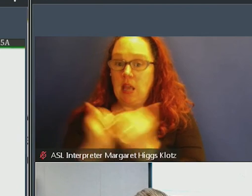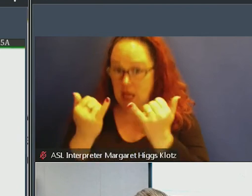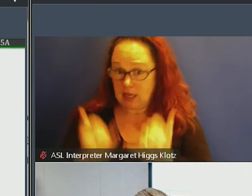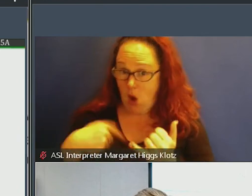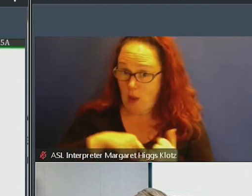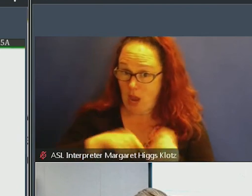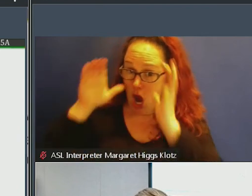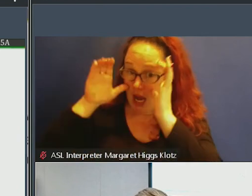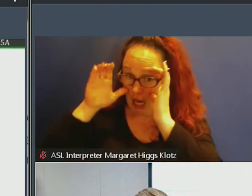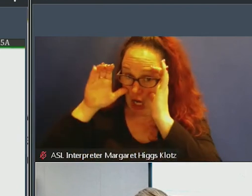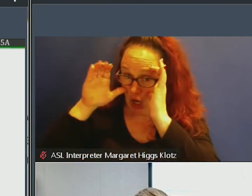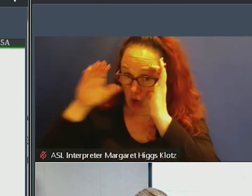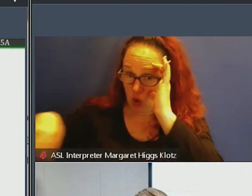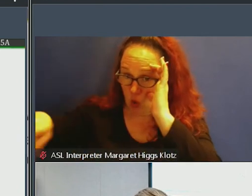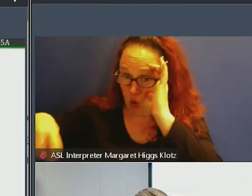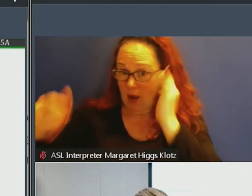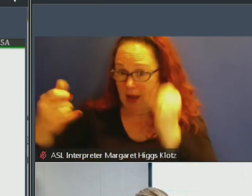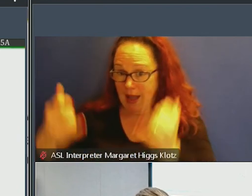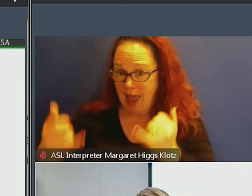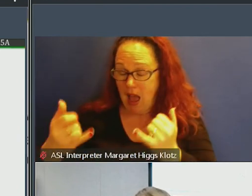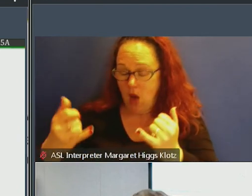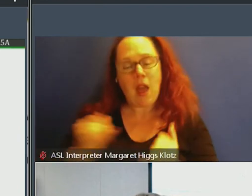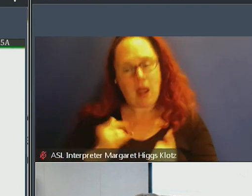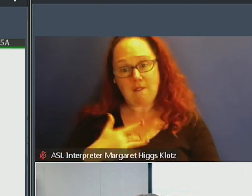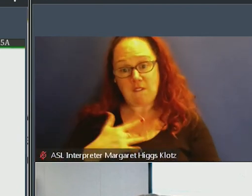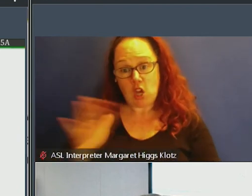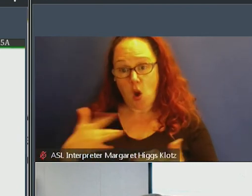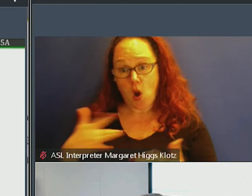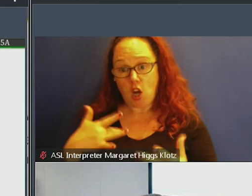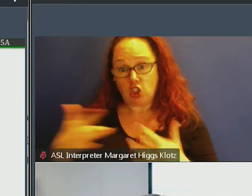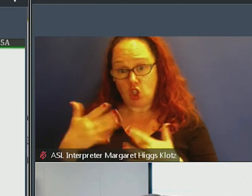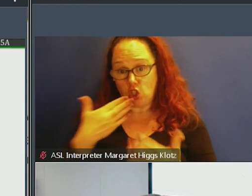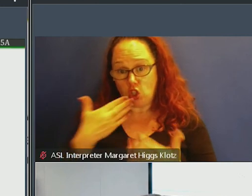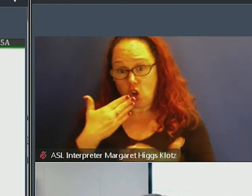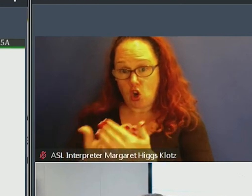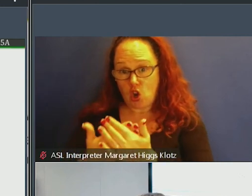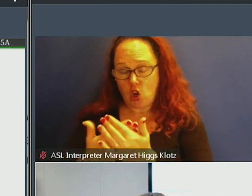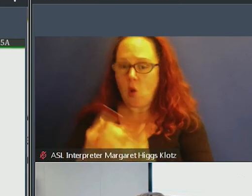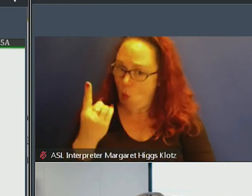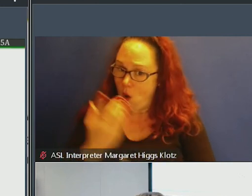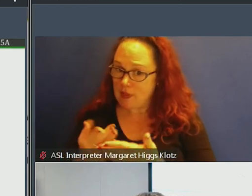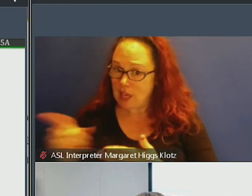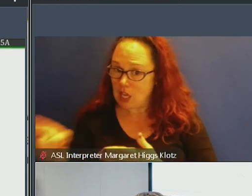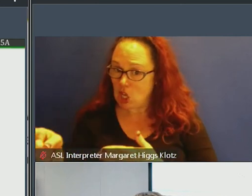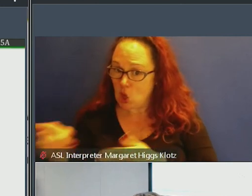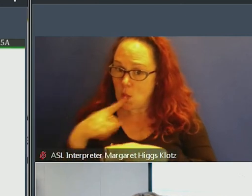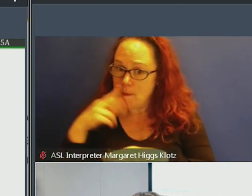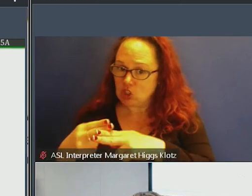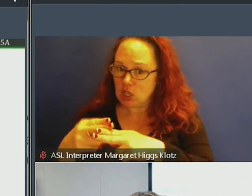and I think your concerns are, are, are good to raise. And one of the things you raised was increase in potential